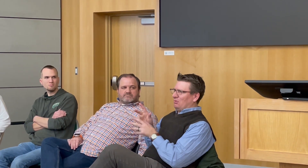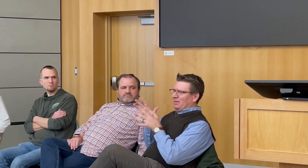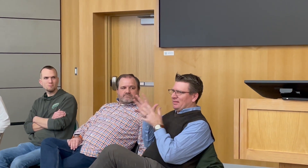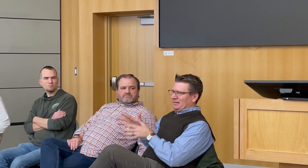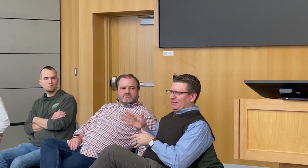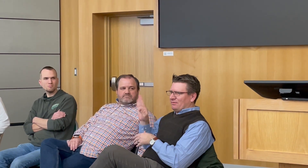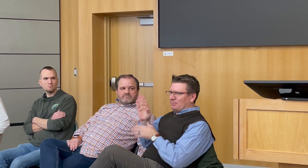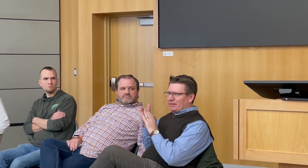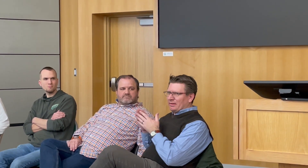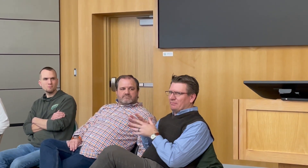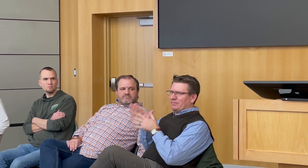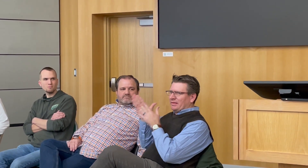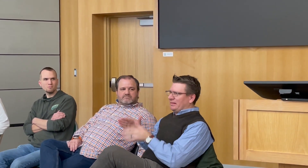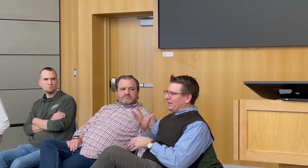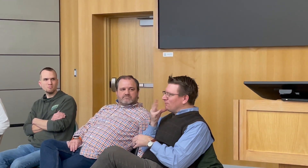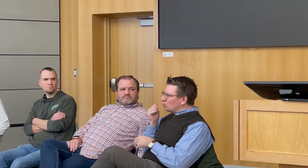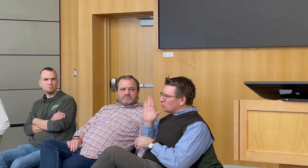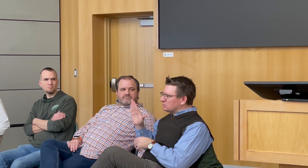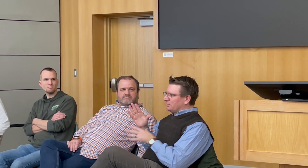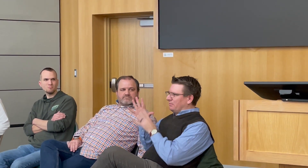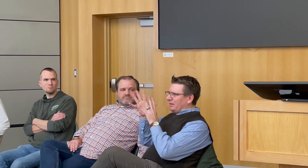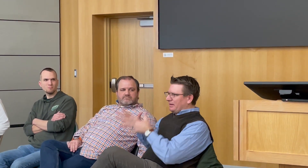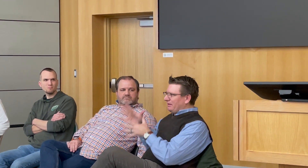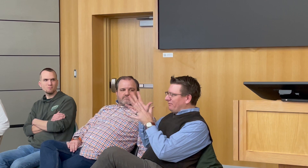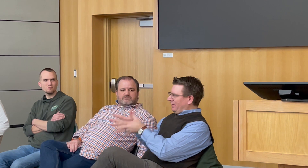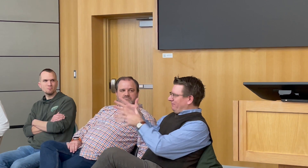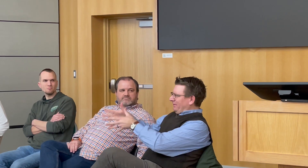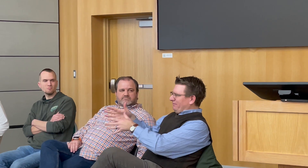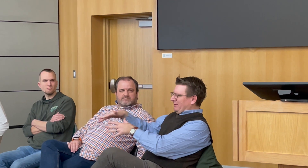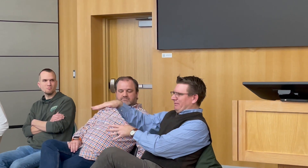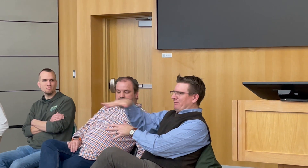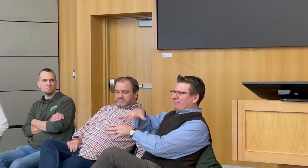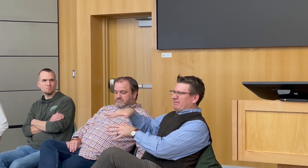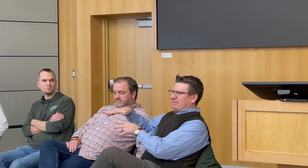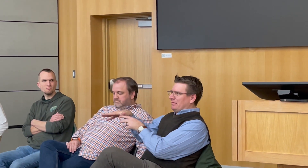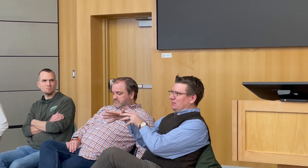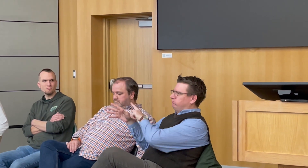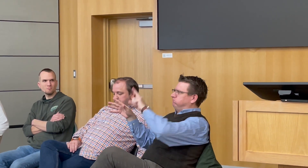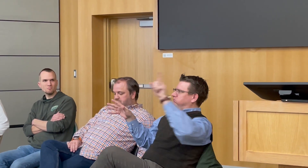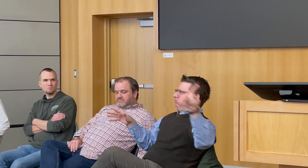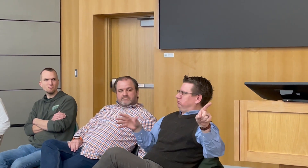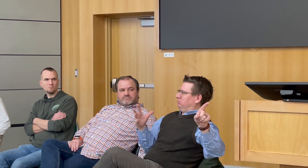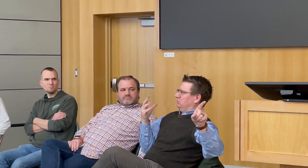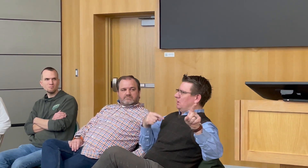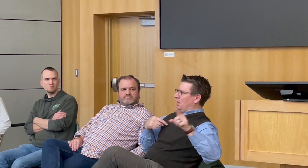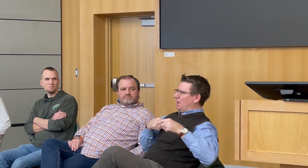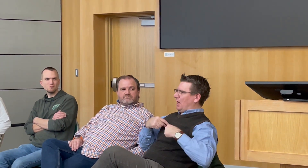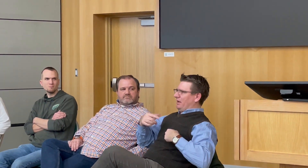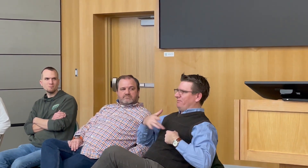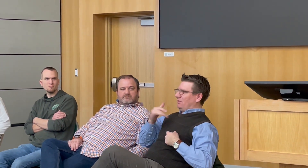and leaving the people leaving Bethlehem leaving Jerusalem leaving all of that to